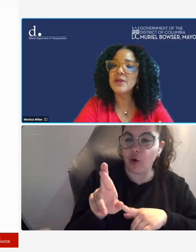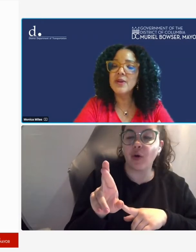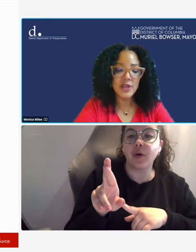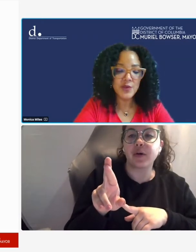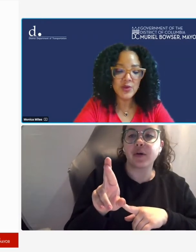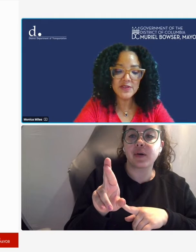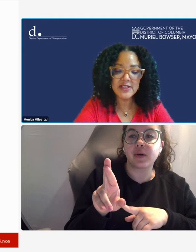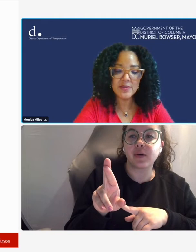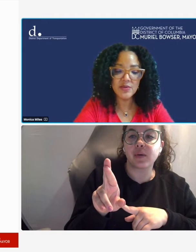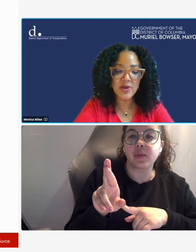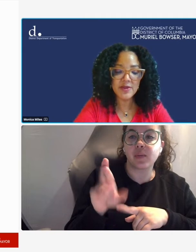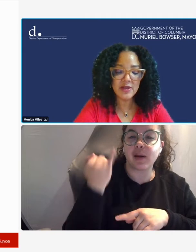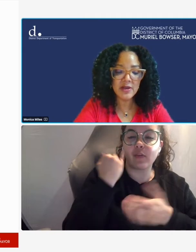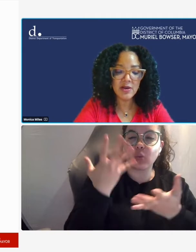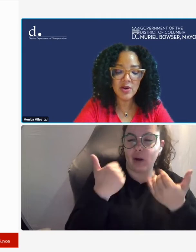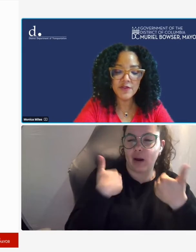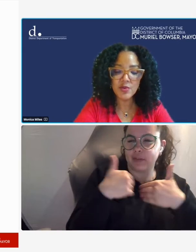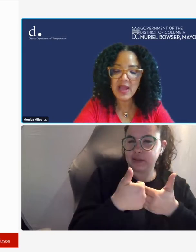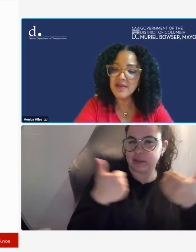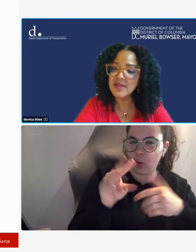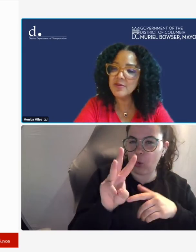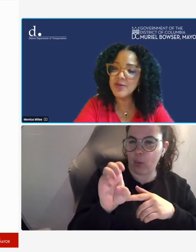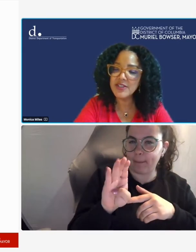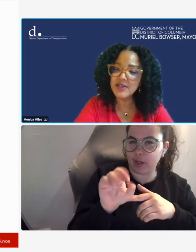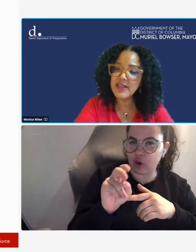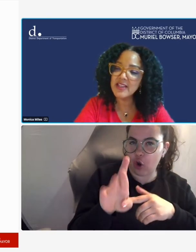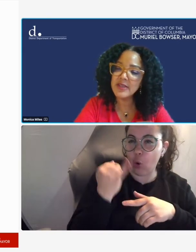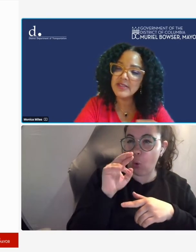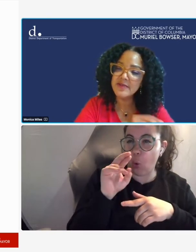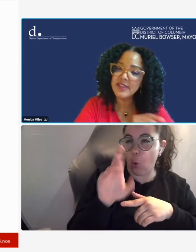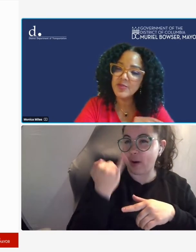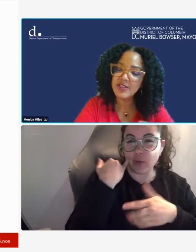if you want to have a separate webinar or if you have some particular elements of this particular